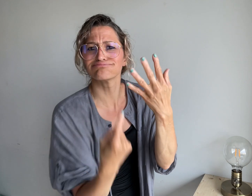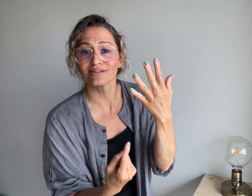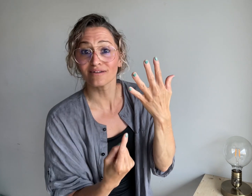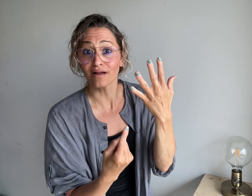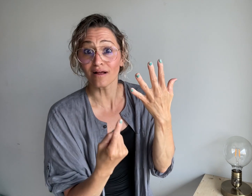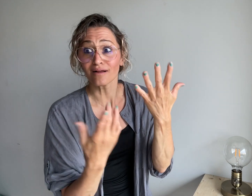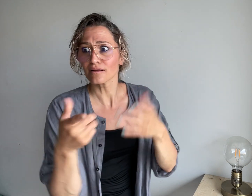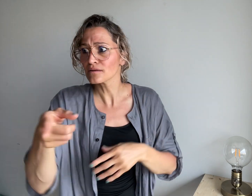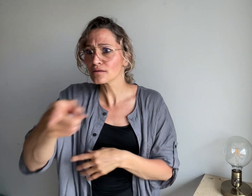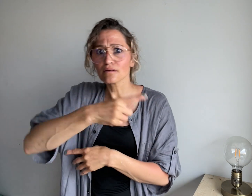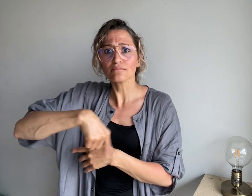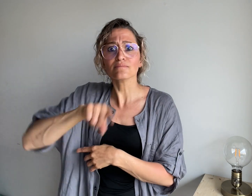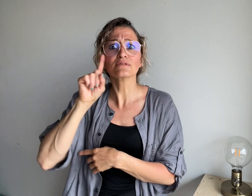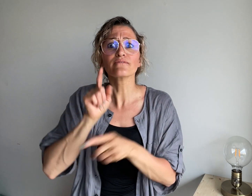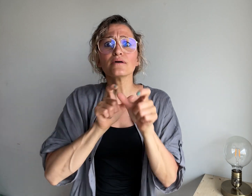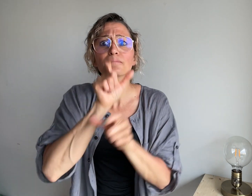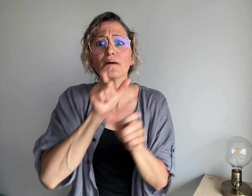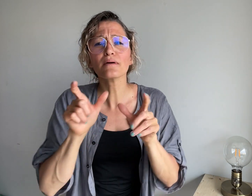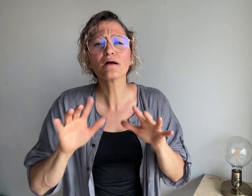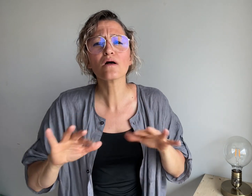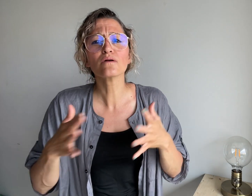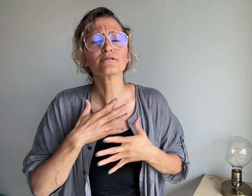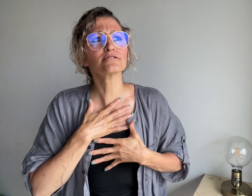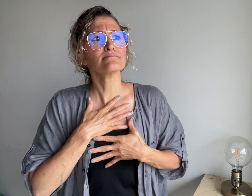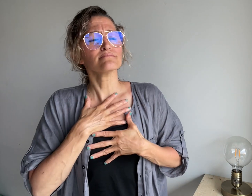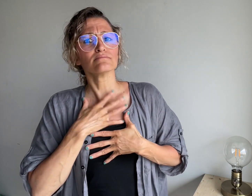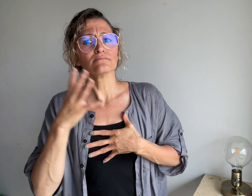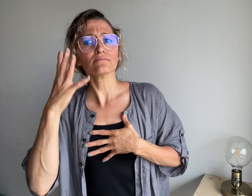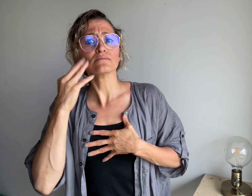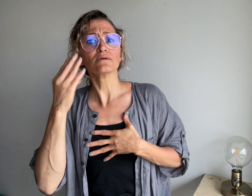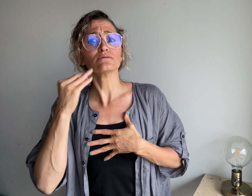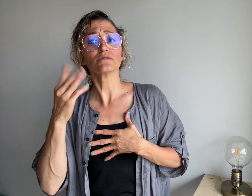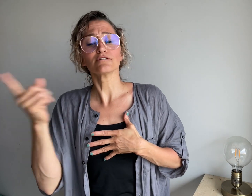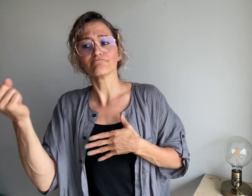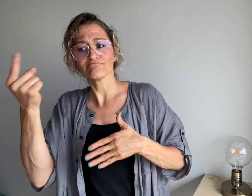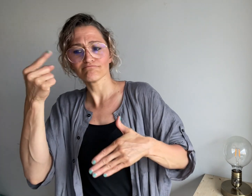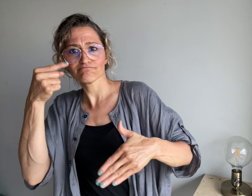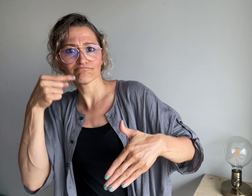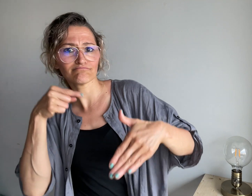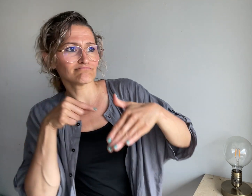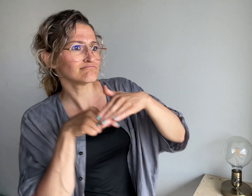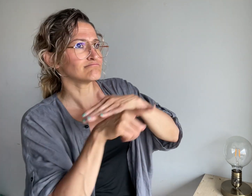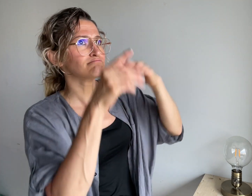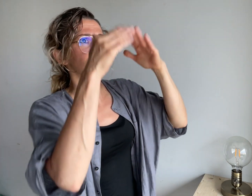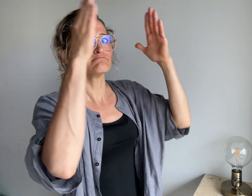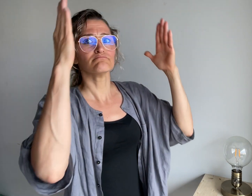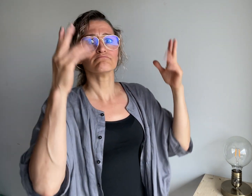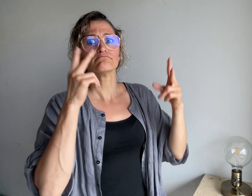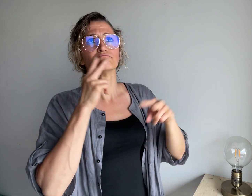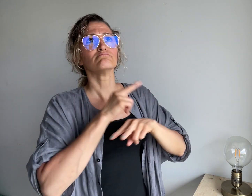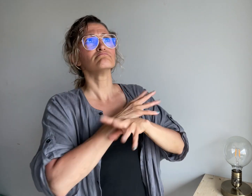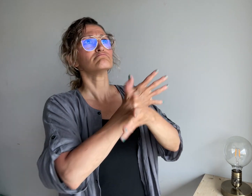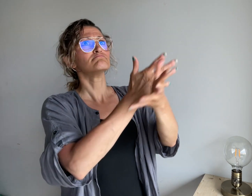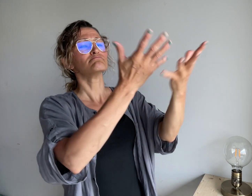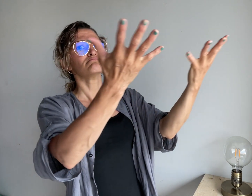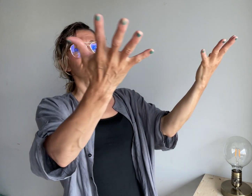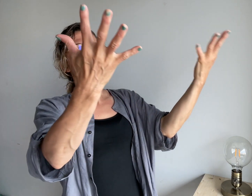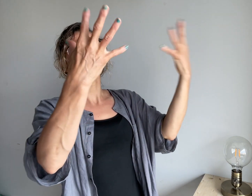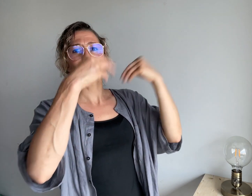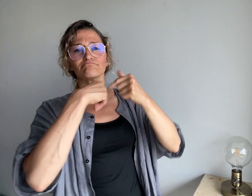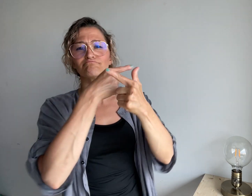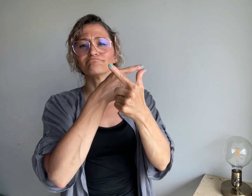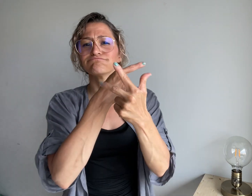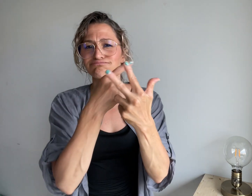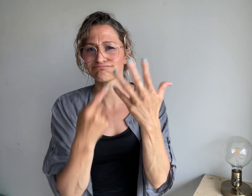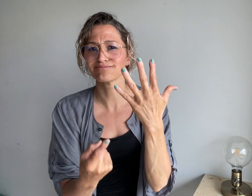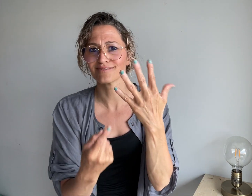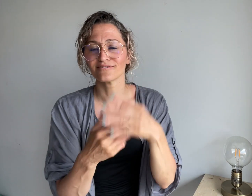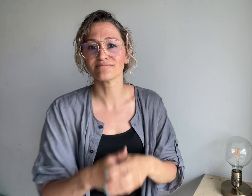what Deaf people experience when they enter the building.”